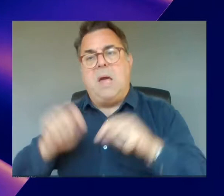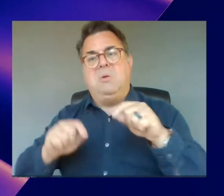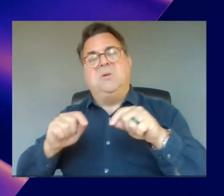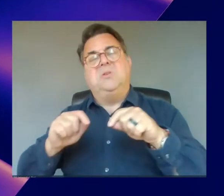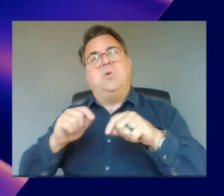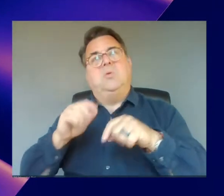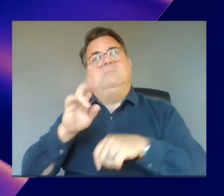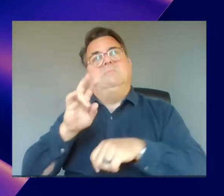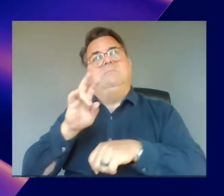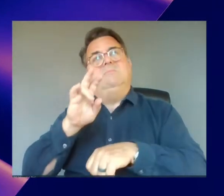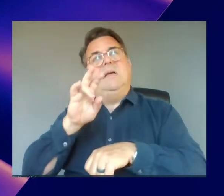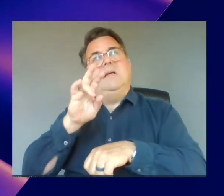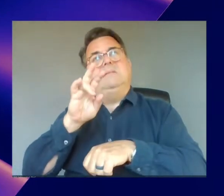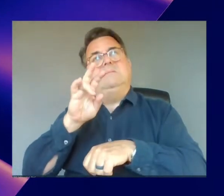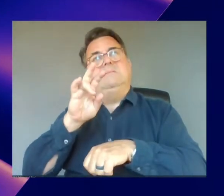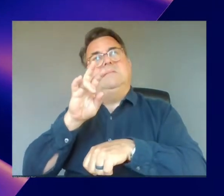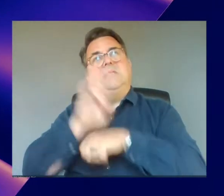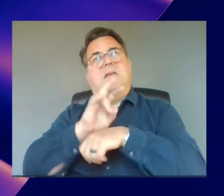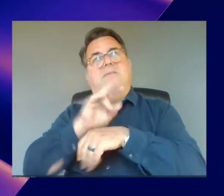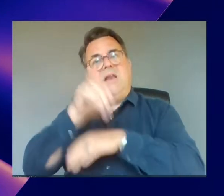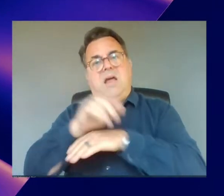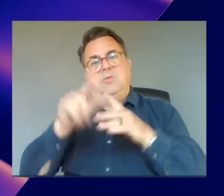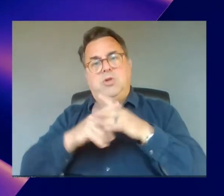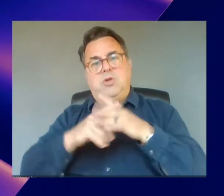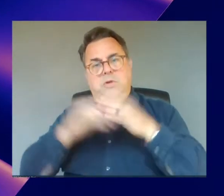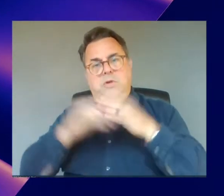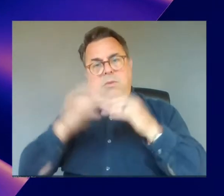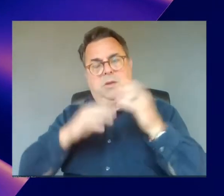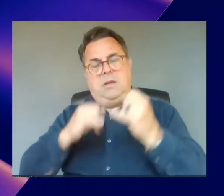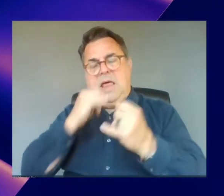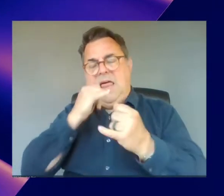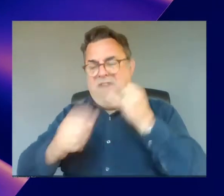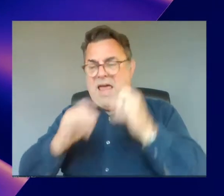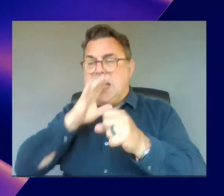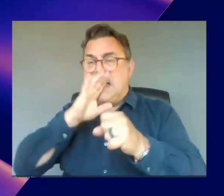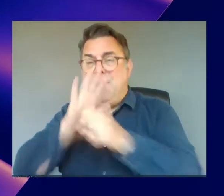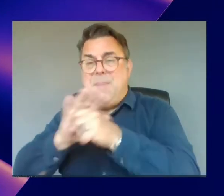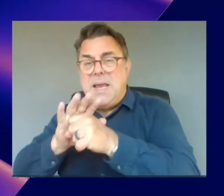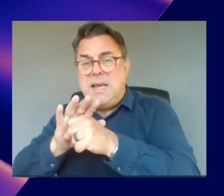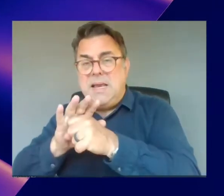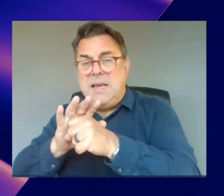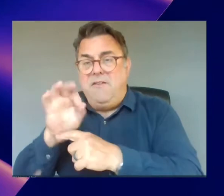Let's start our build process," and we commit the last commit, and the feature works